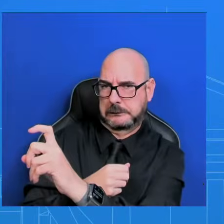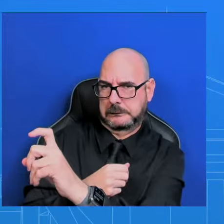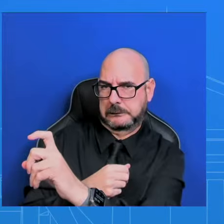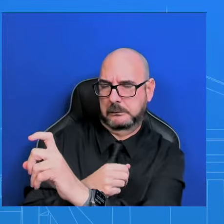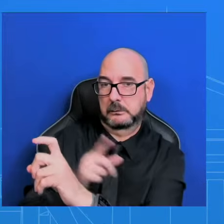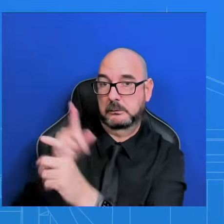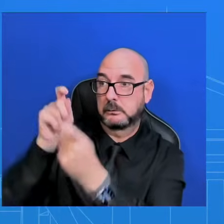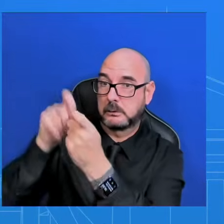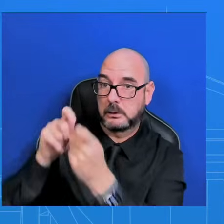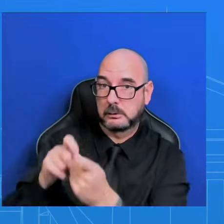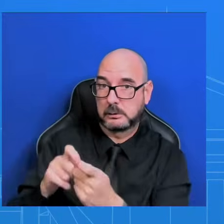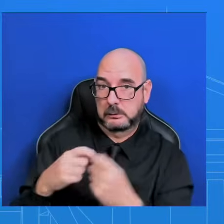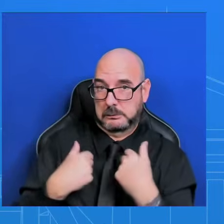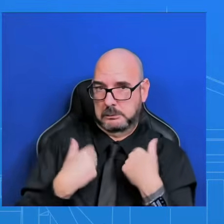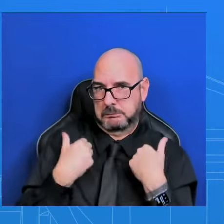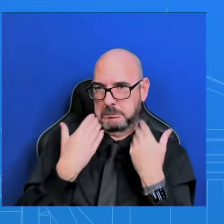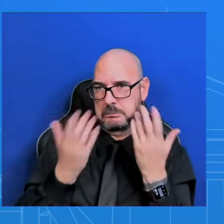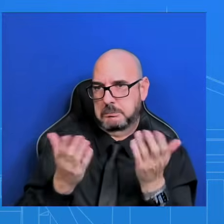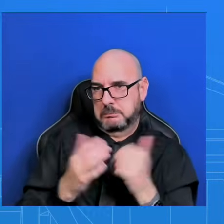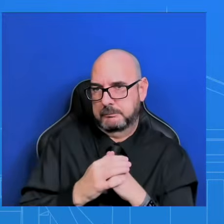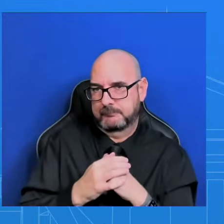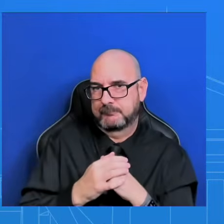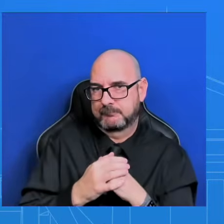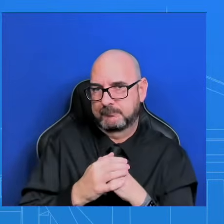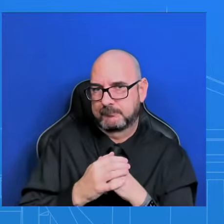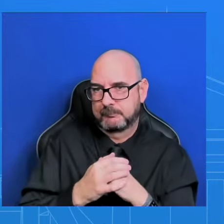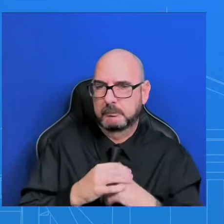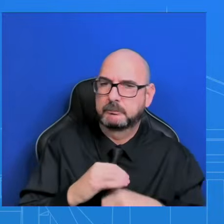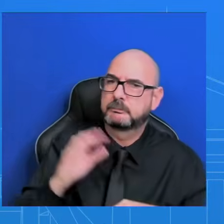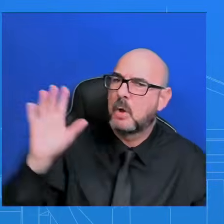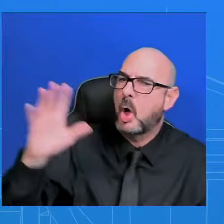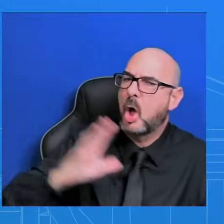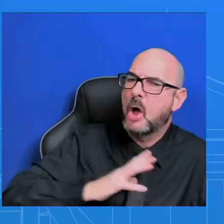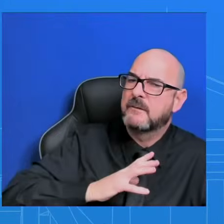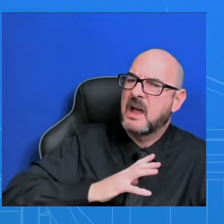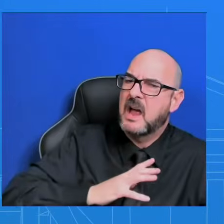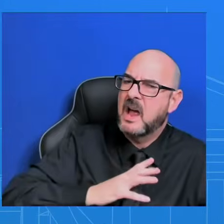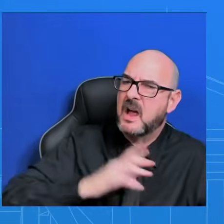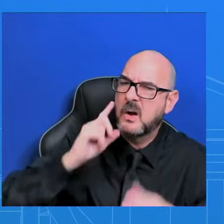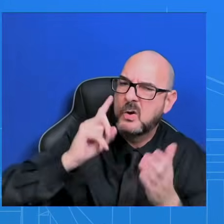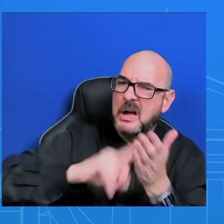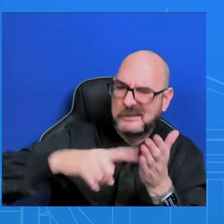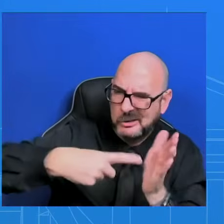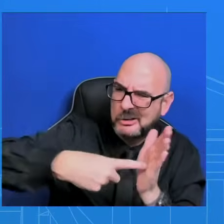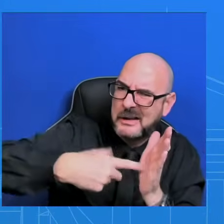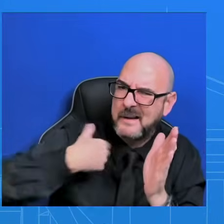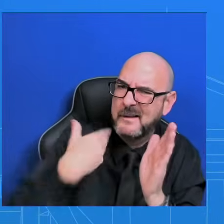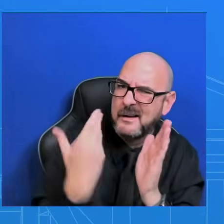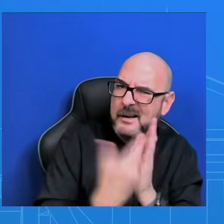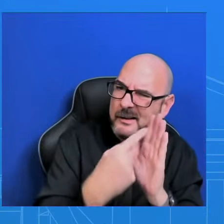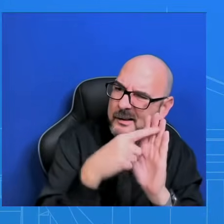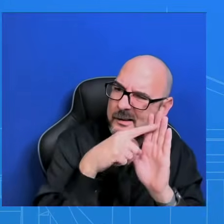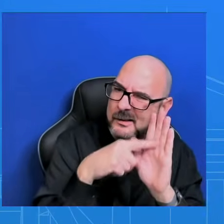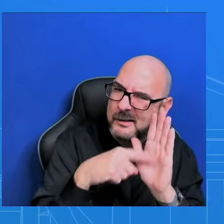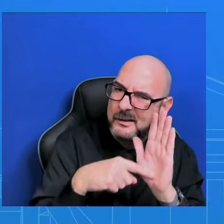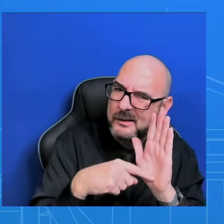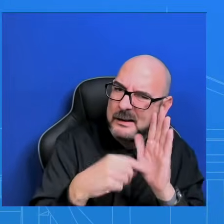but I think there's abundant research that shows that this is a leading cause of deaths for Black Americans. I'm just asking whether the President believes